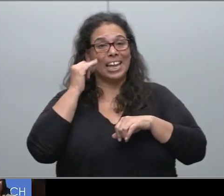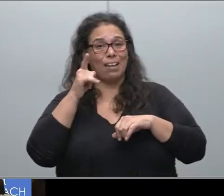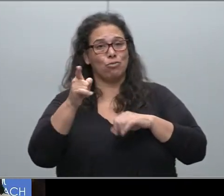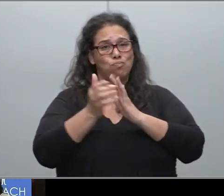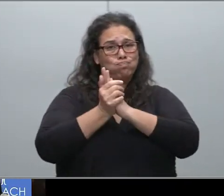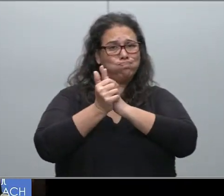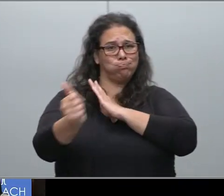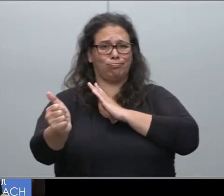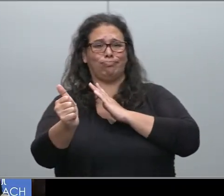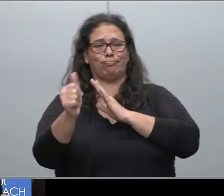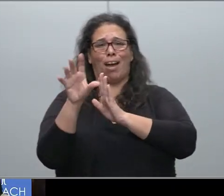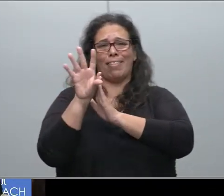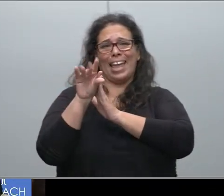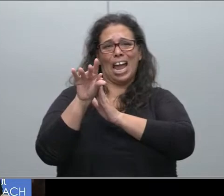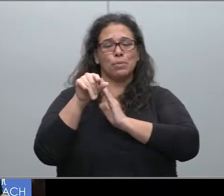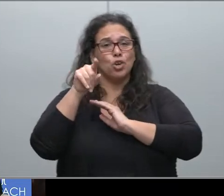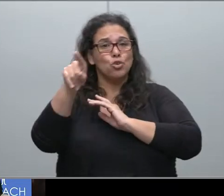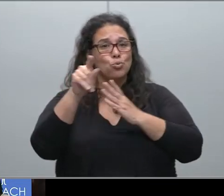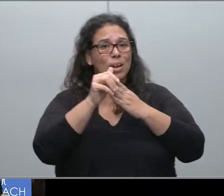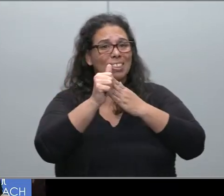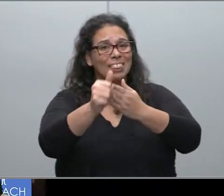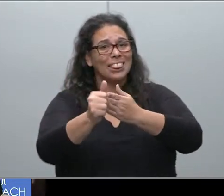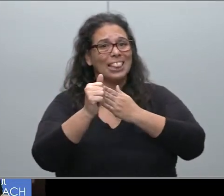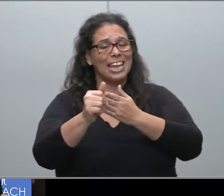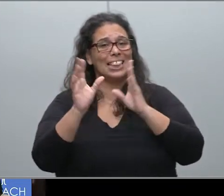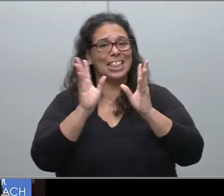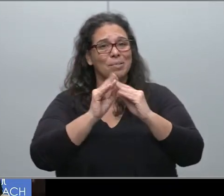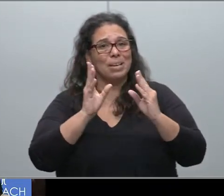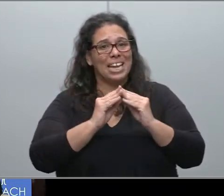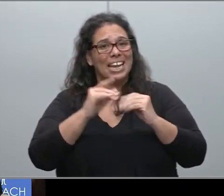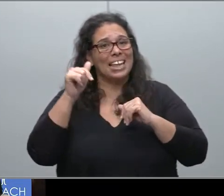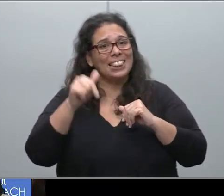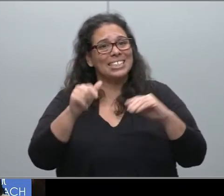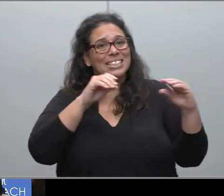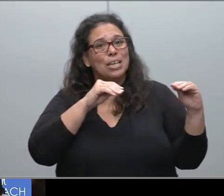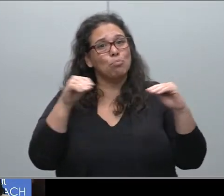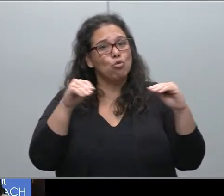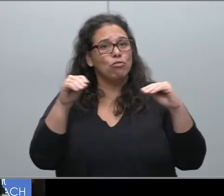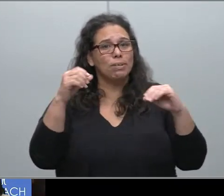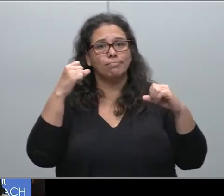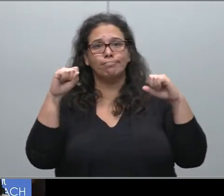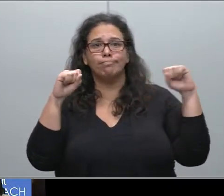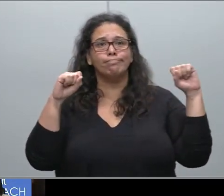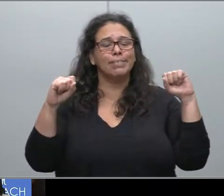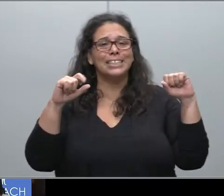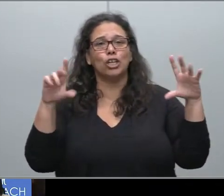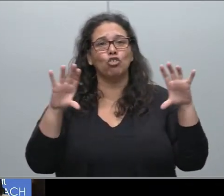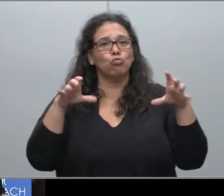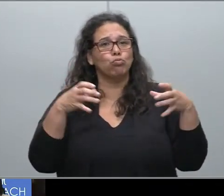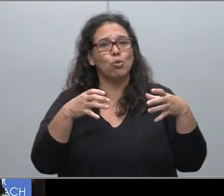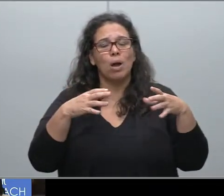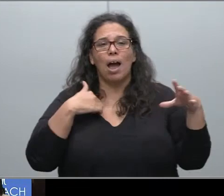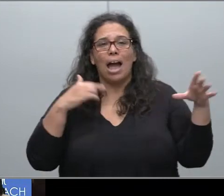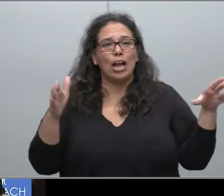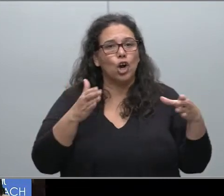to the child, to the child with special need. Because they are so much behind in life already.